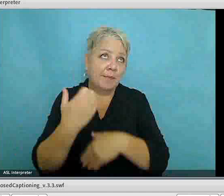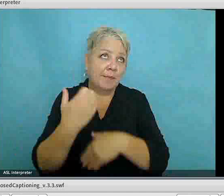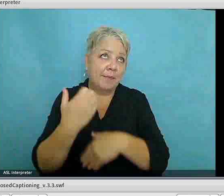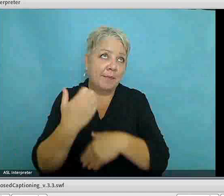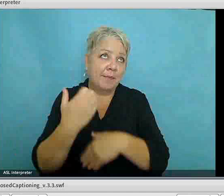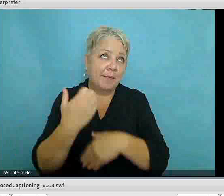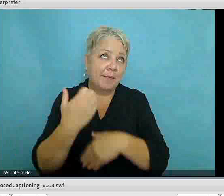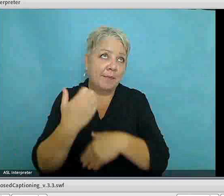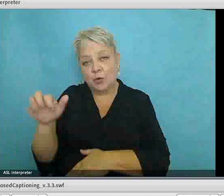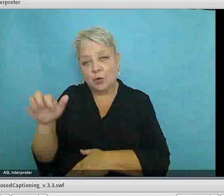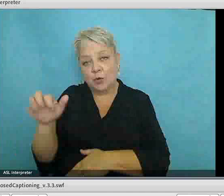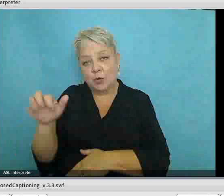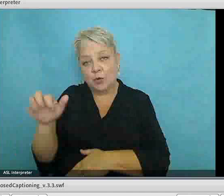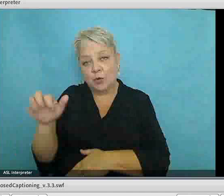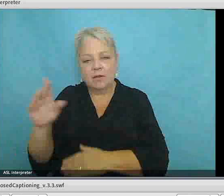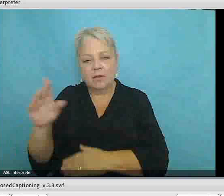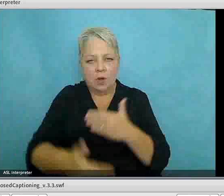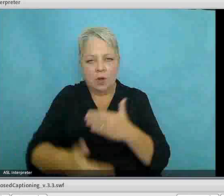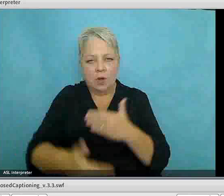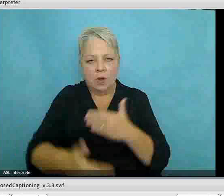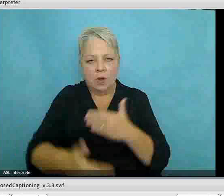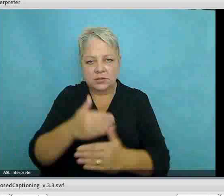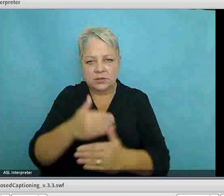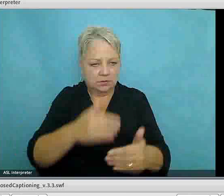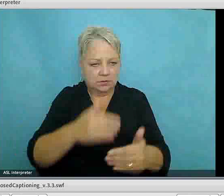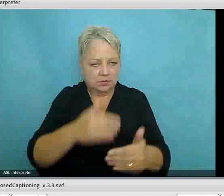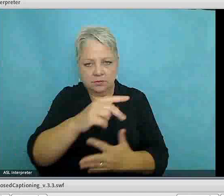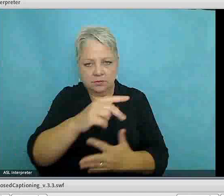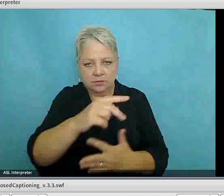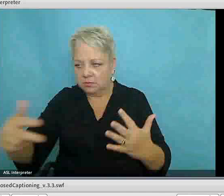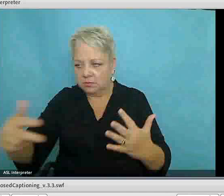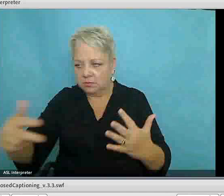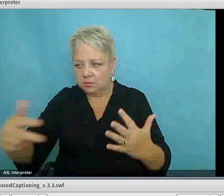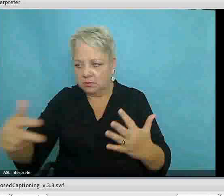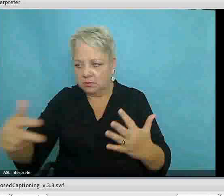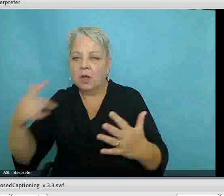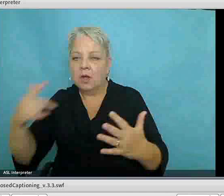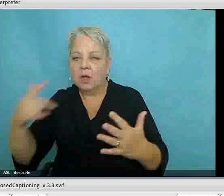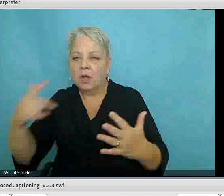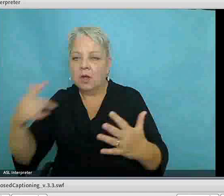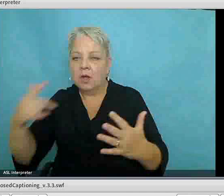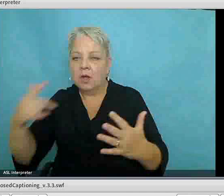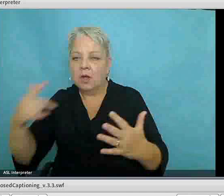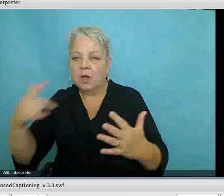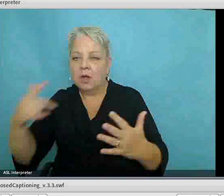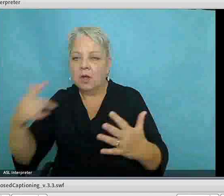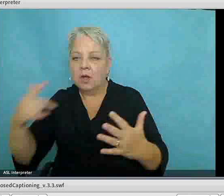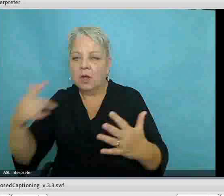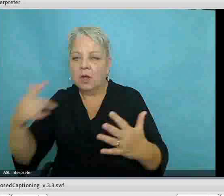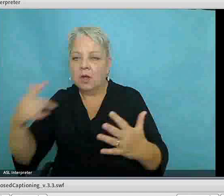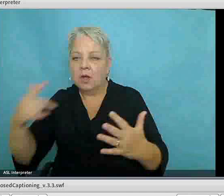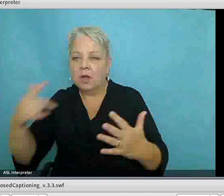That disappears in One Care. The provider will be paid by the One Care plan.